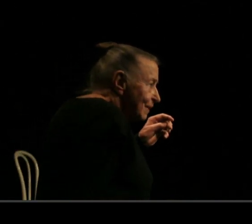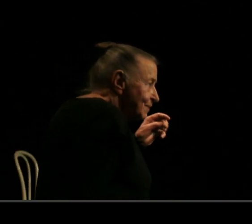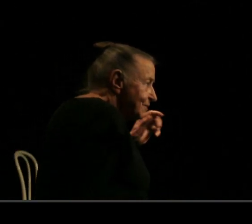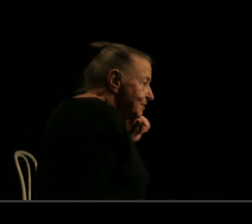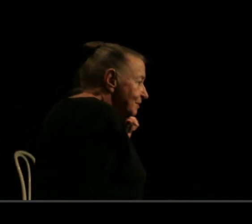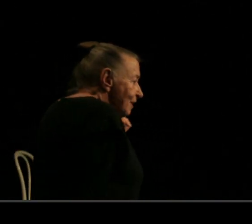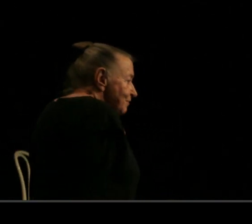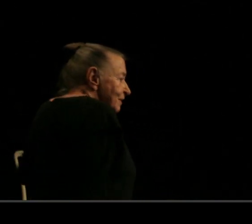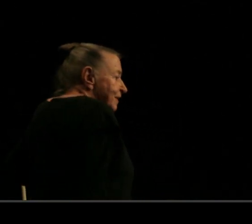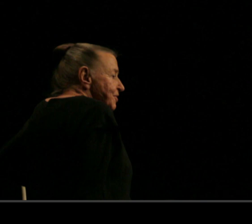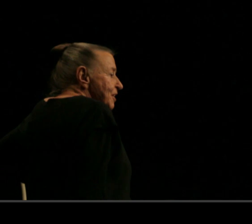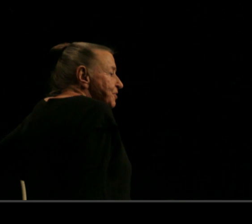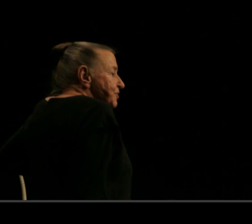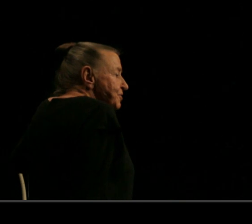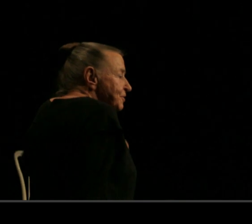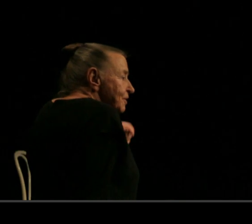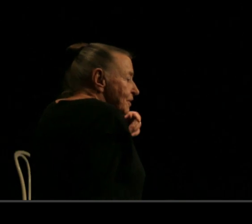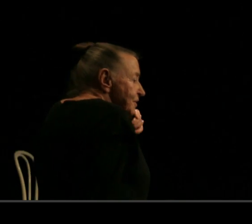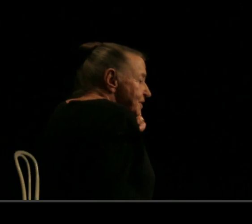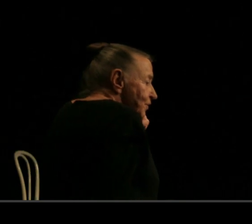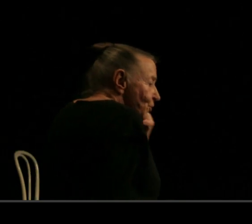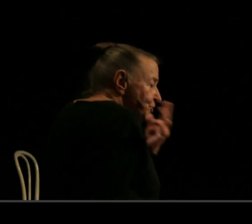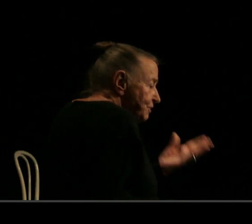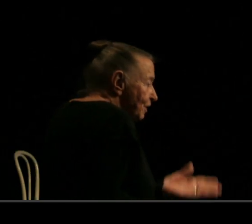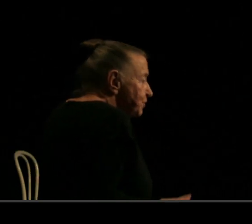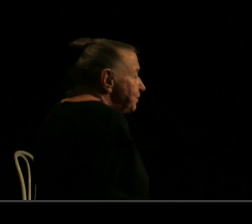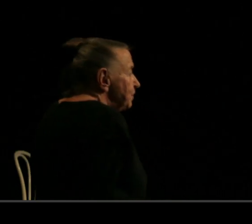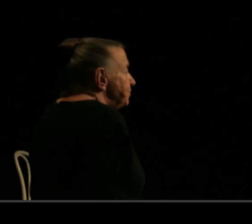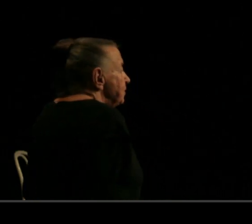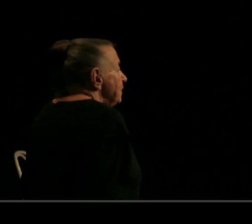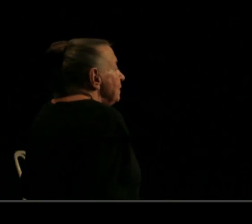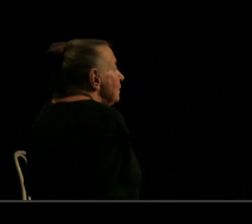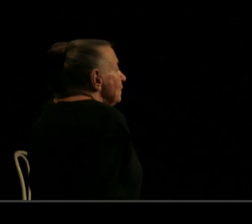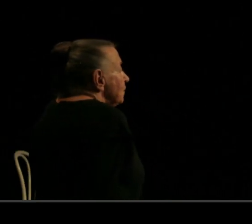"Word's gone about of great things stirring in the world out there.